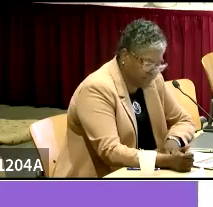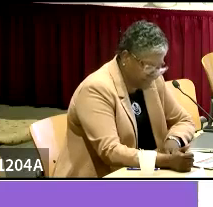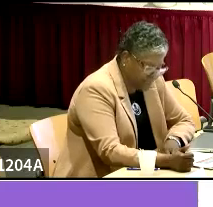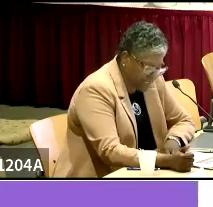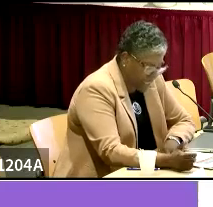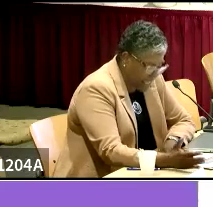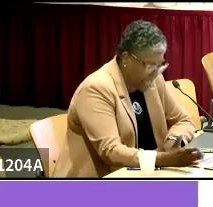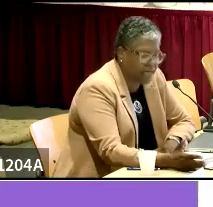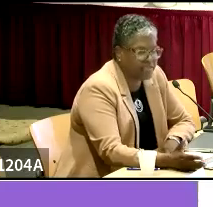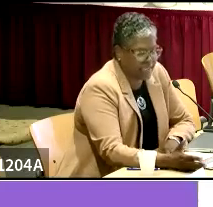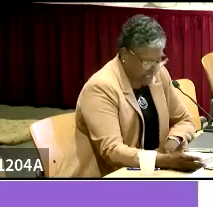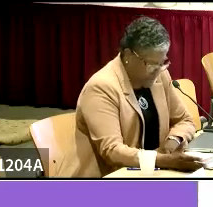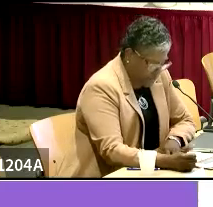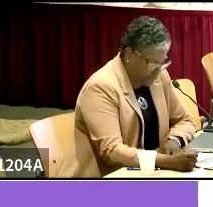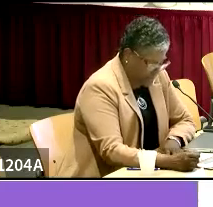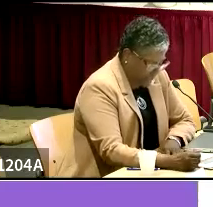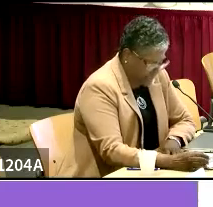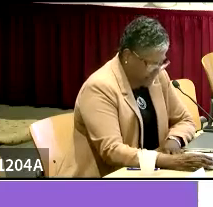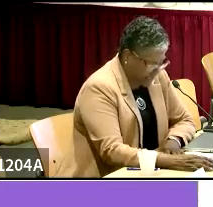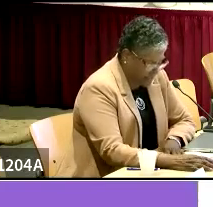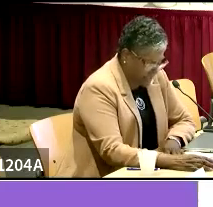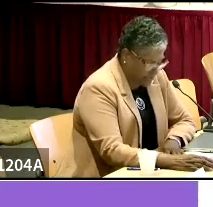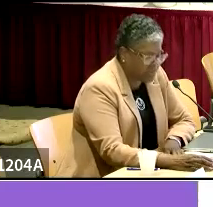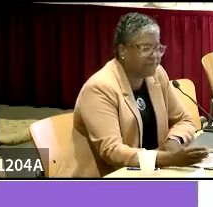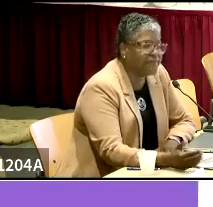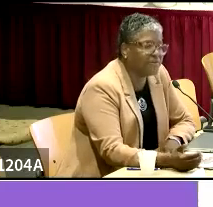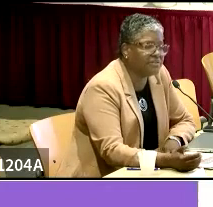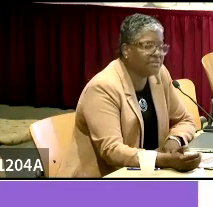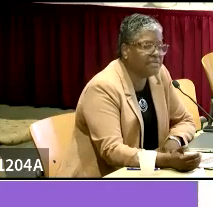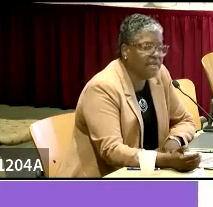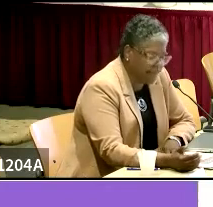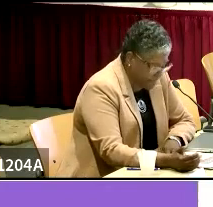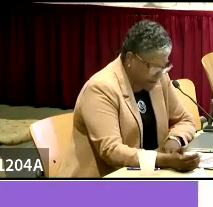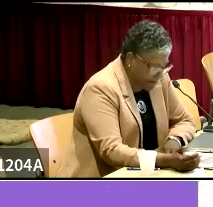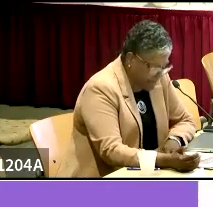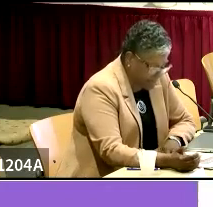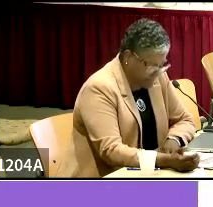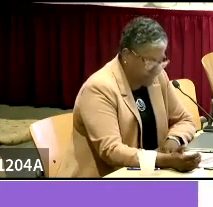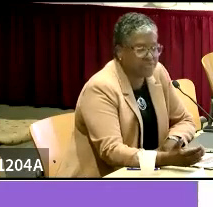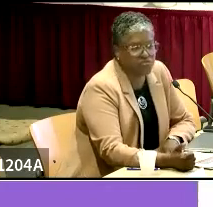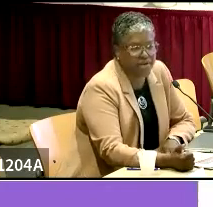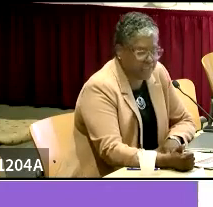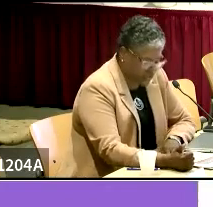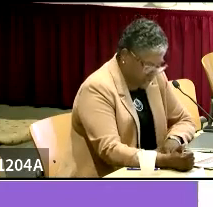and guide our day-to-day work to advance health equity. So the first imperative is strategy.